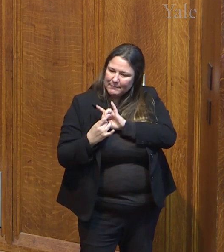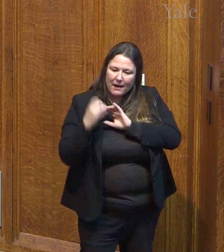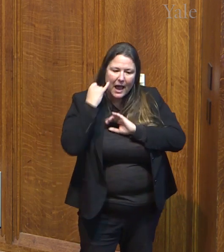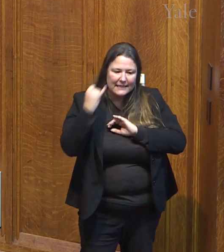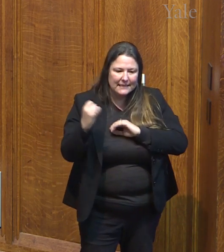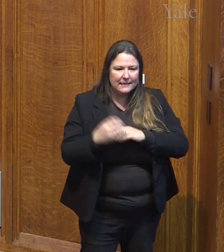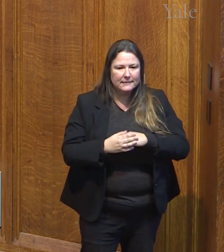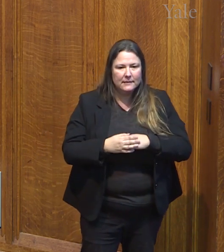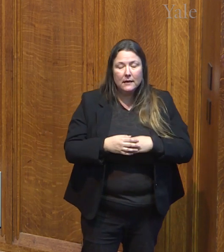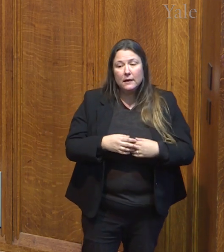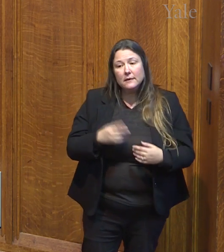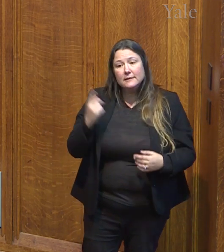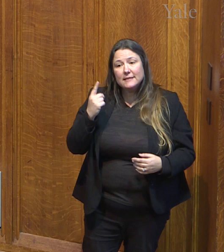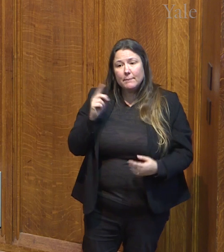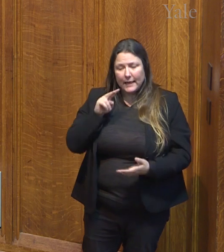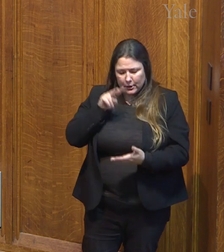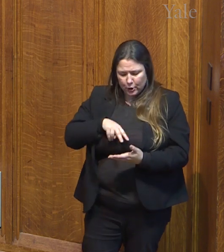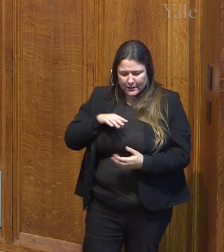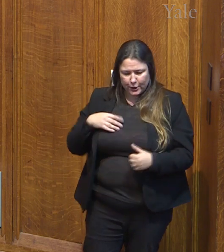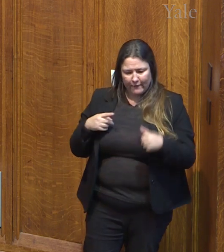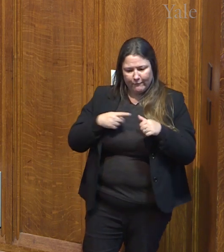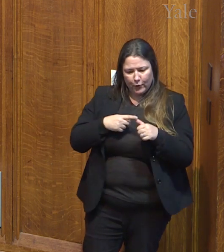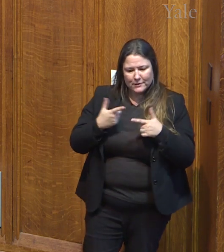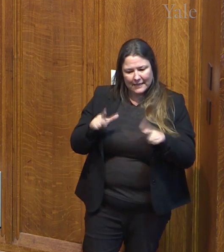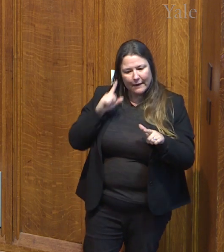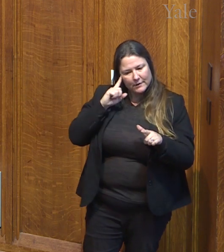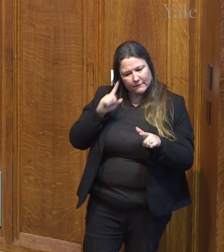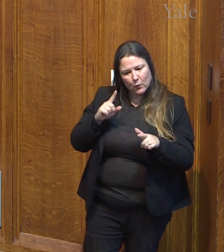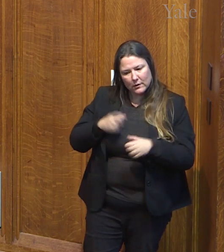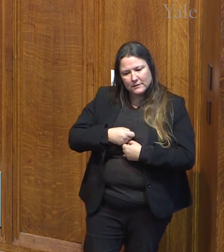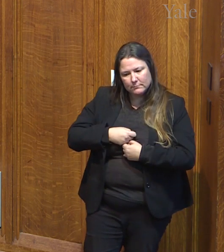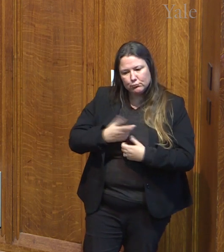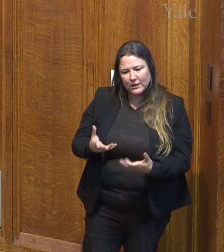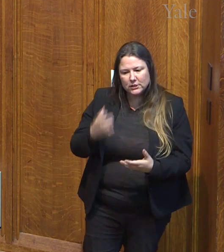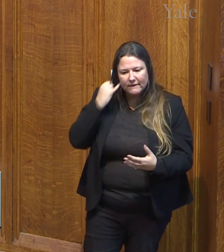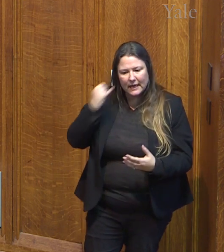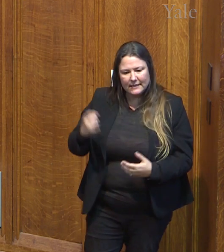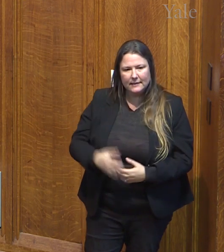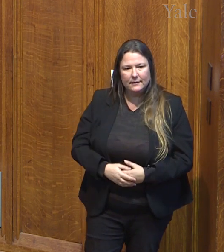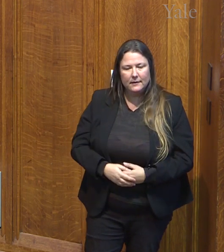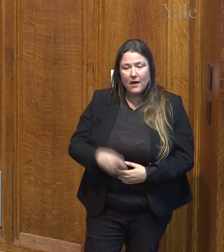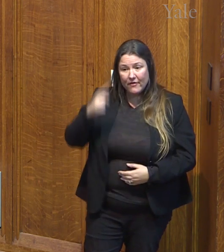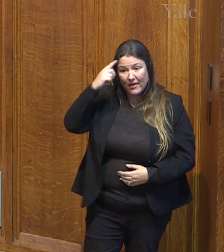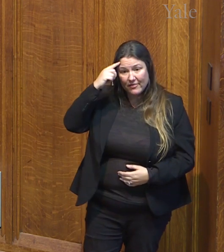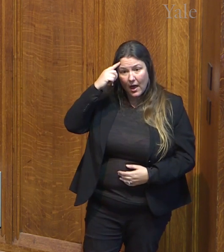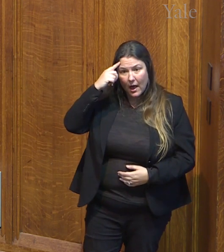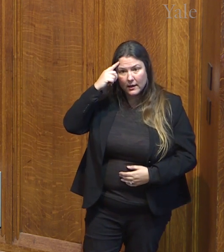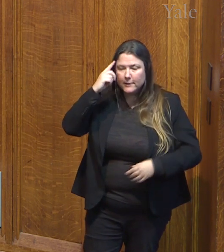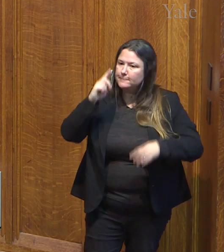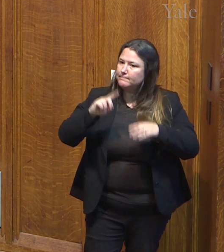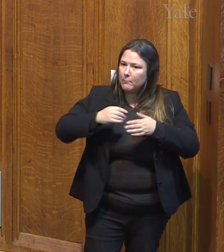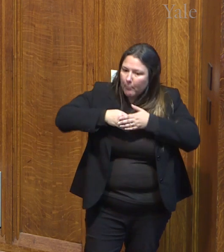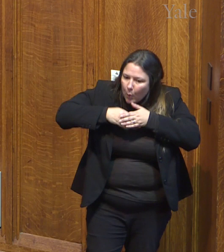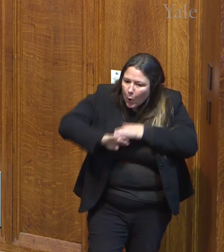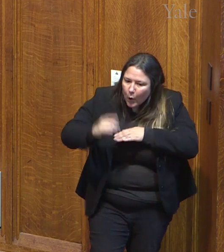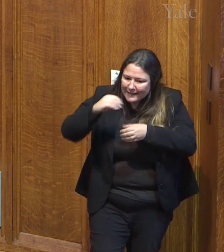with difficulty for the expression of an idea. The thought born in the brain bursts forth